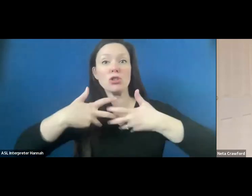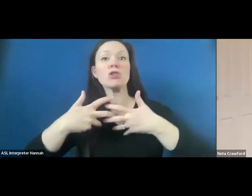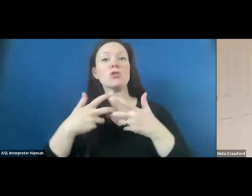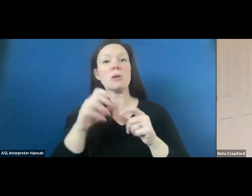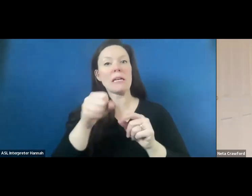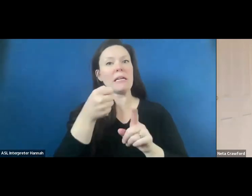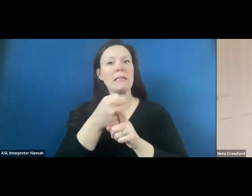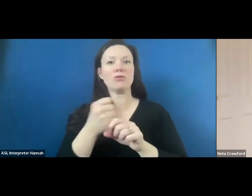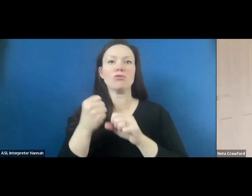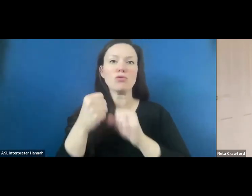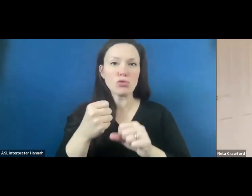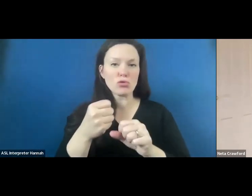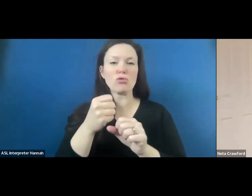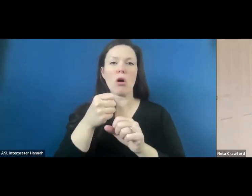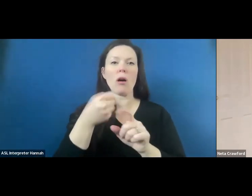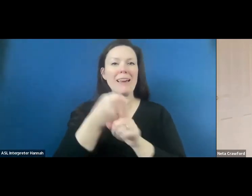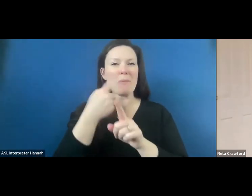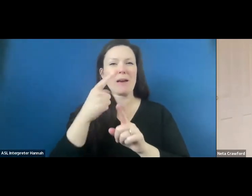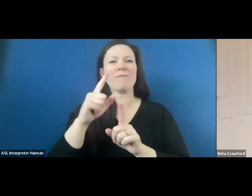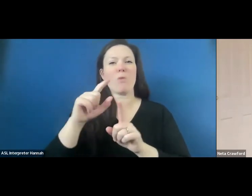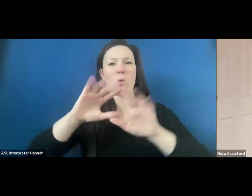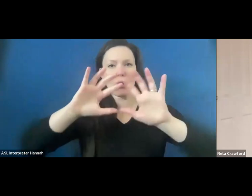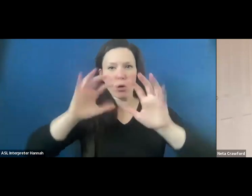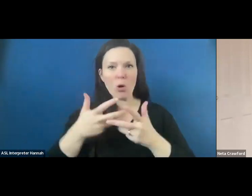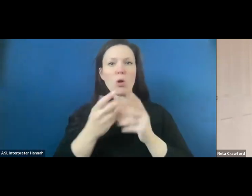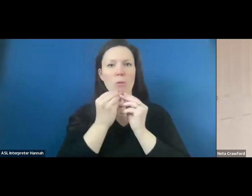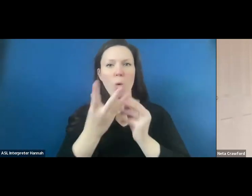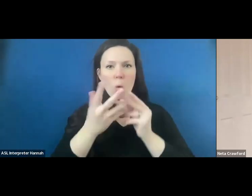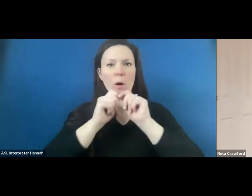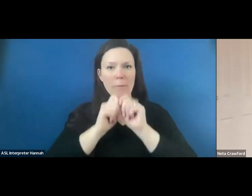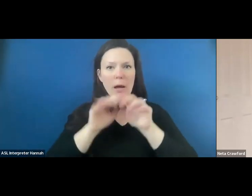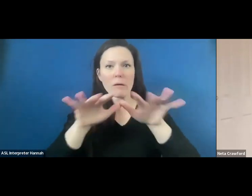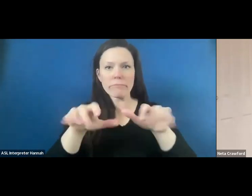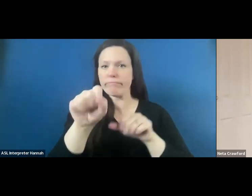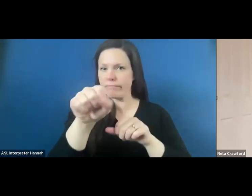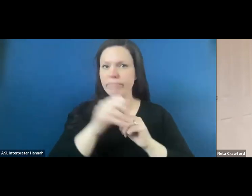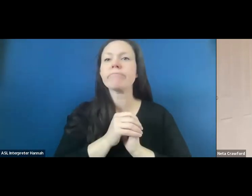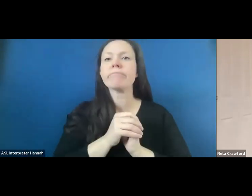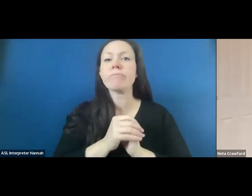to global warming, and they contribute to global warming in several ways.